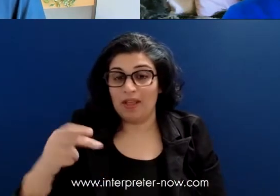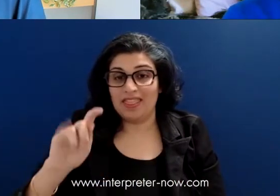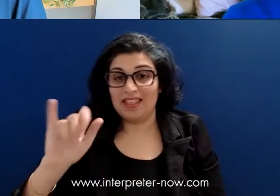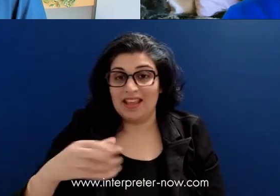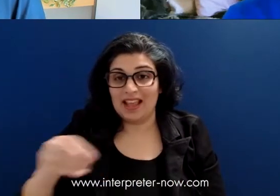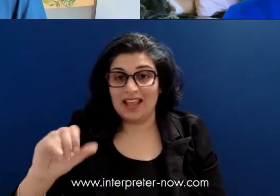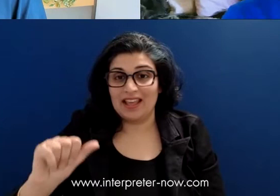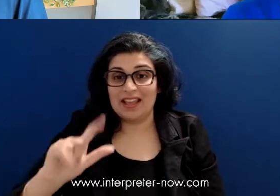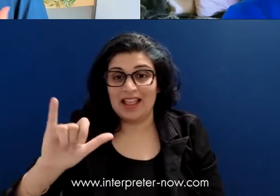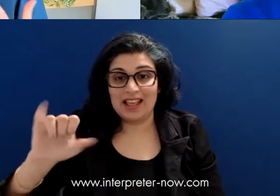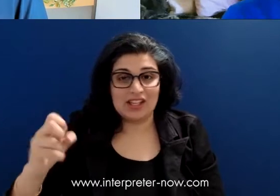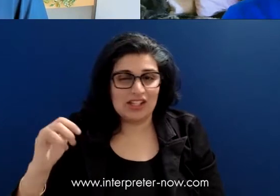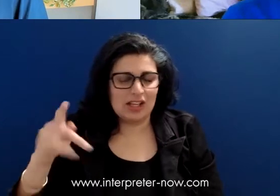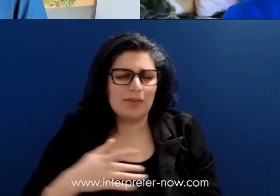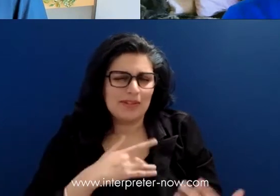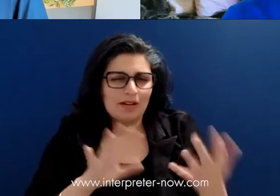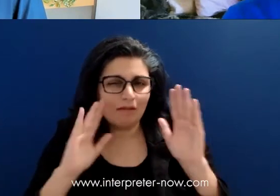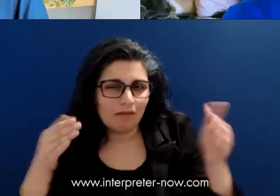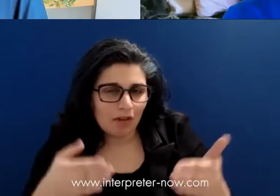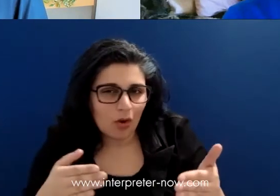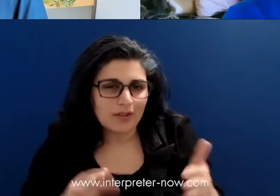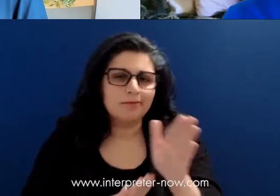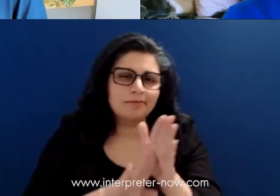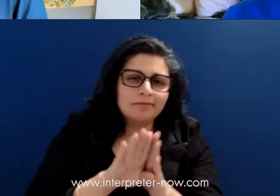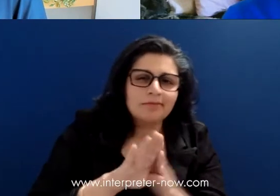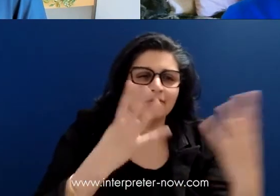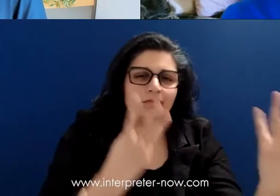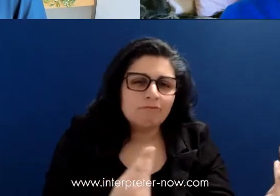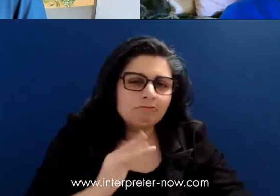on allyship, each time working to build empathy as we learn about the unique experiences of